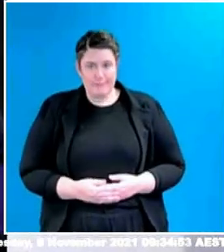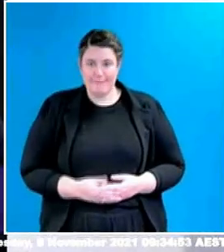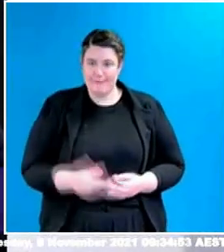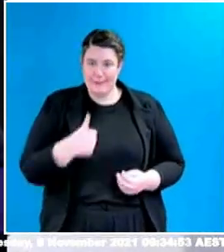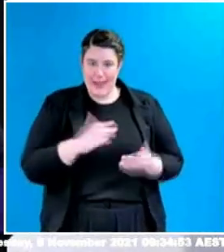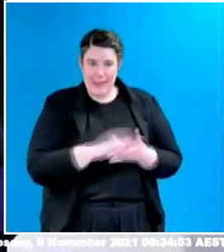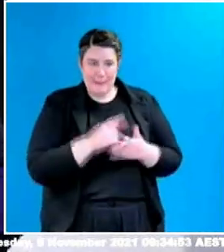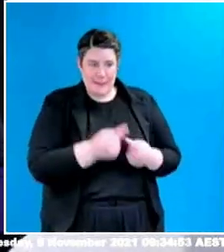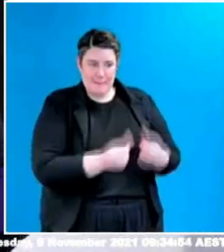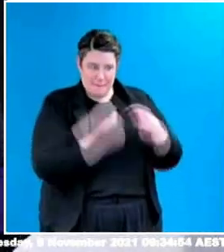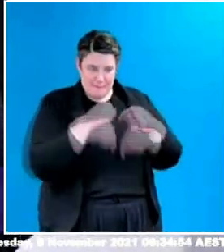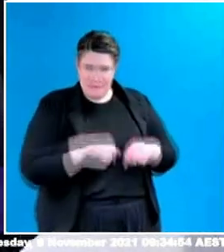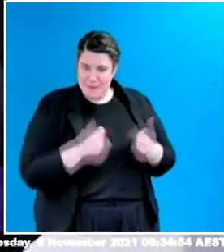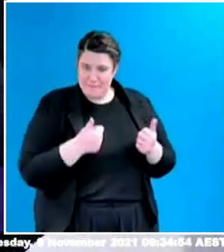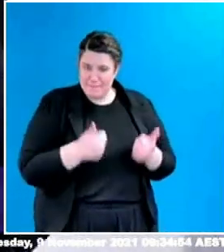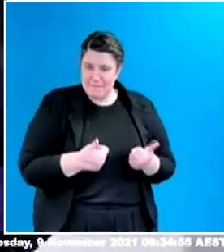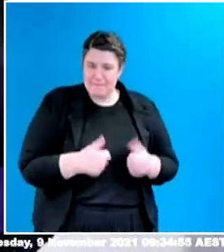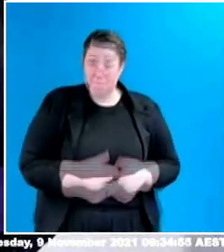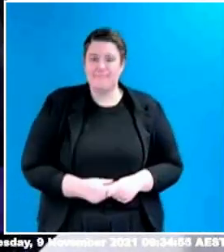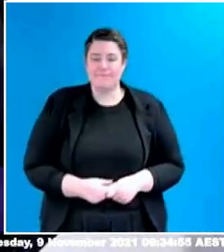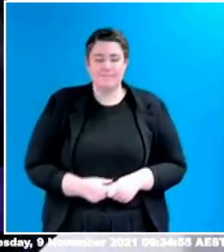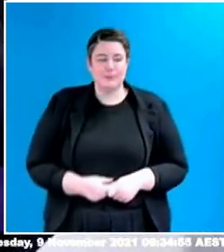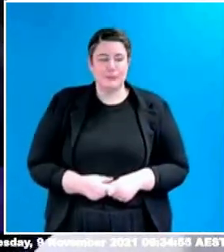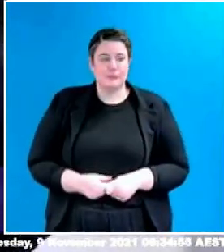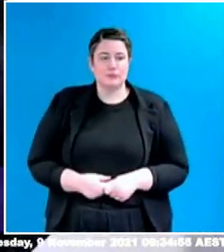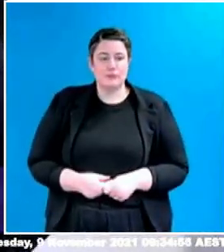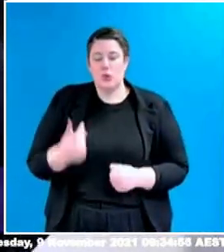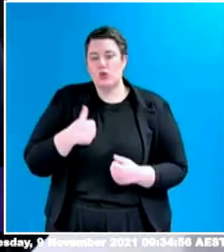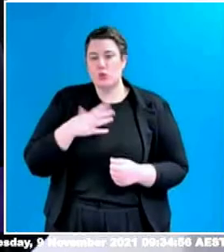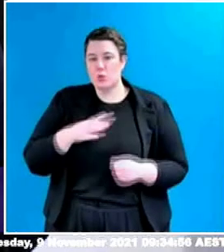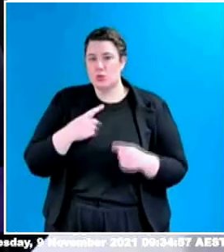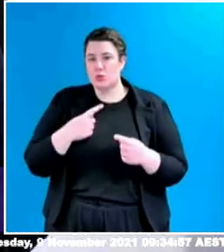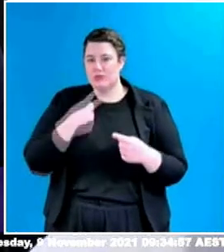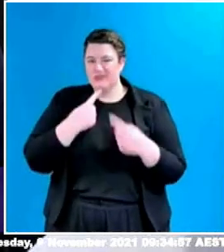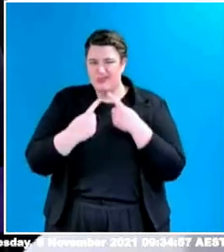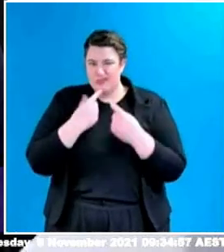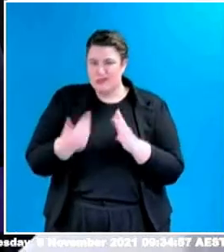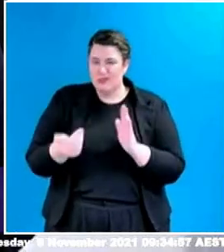I wanted to clarify that position in relation to the advice. Thank you.